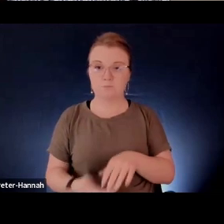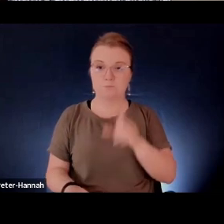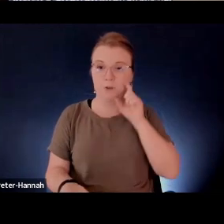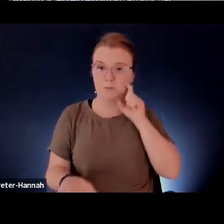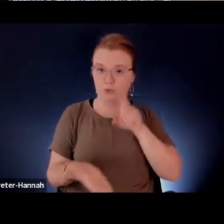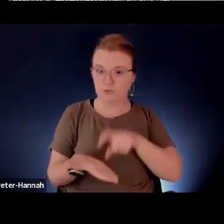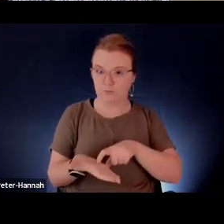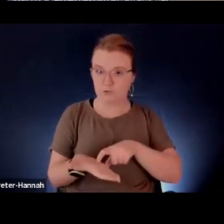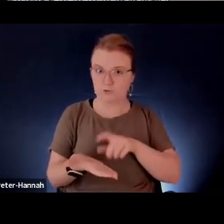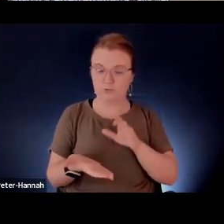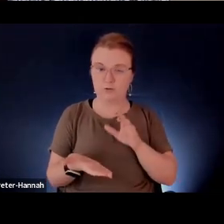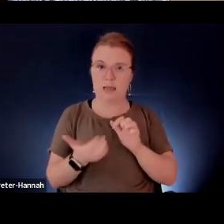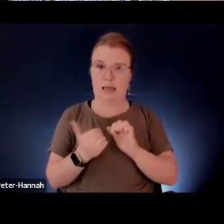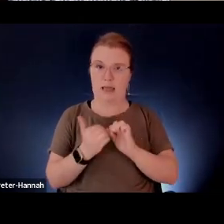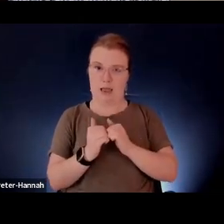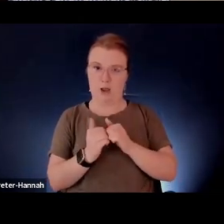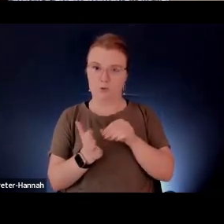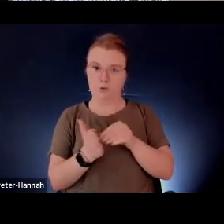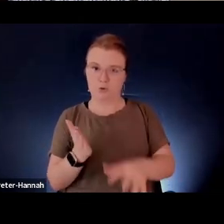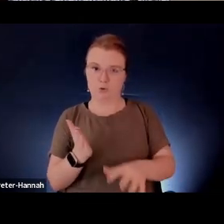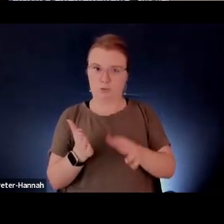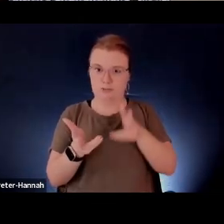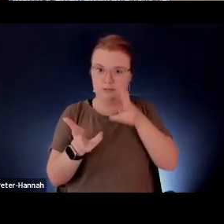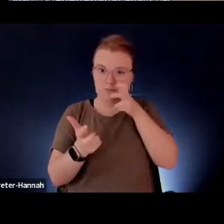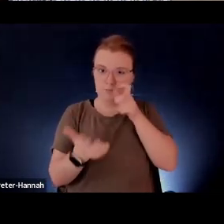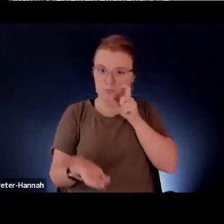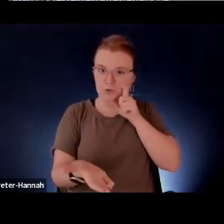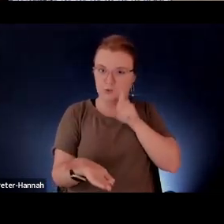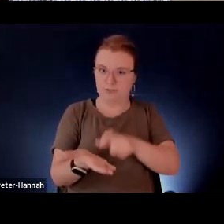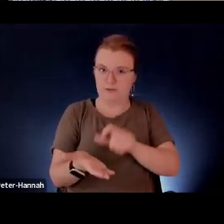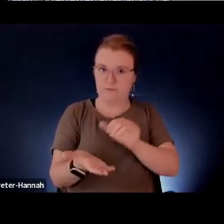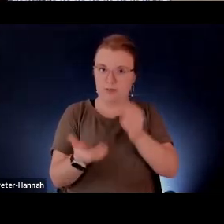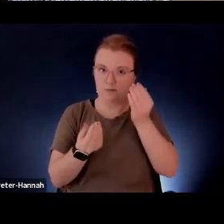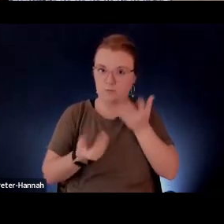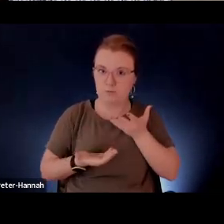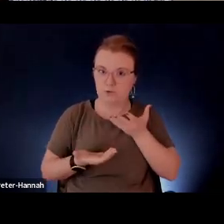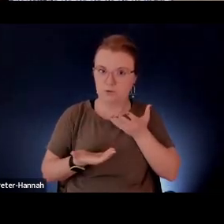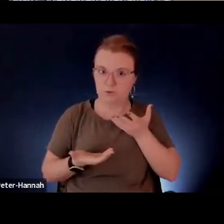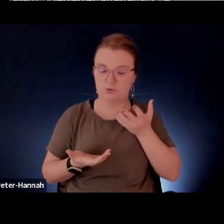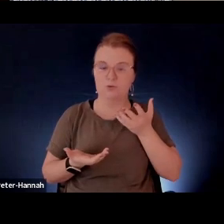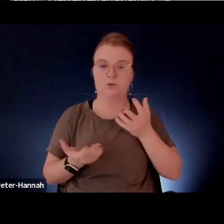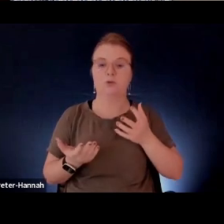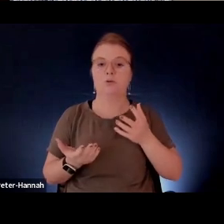How are the students perceiving the information? This is where you may have heard things like,